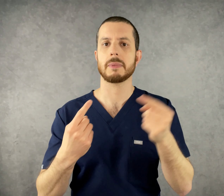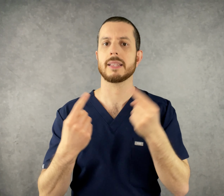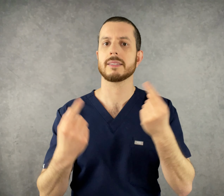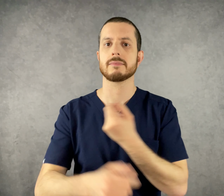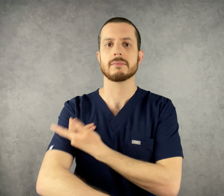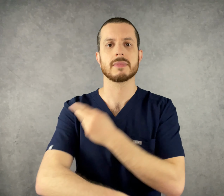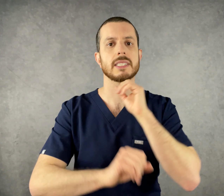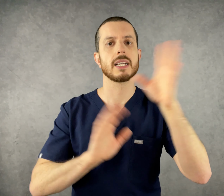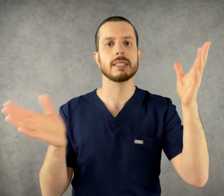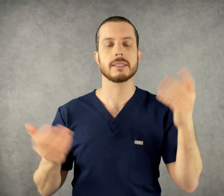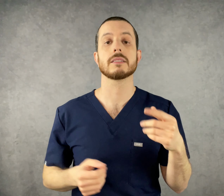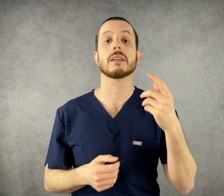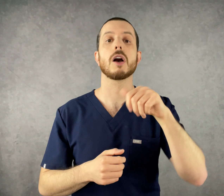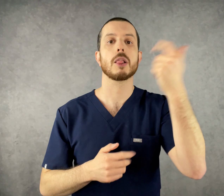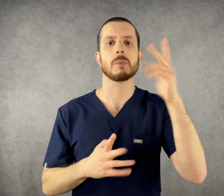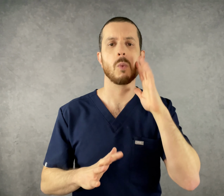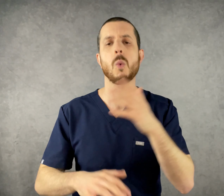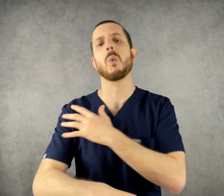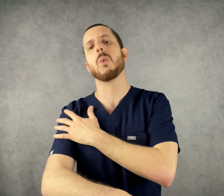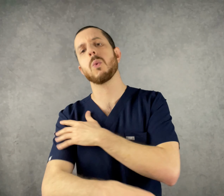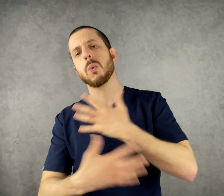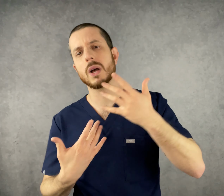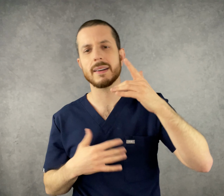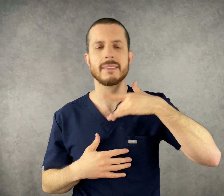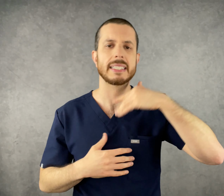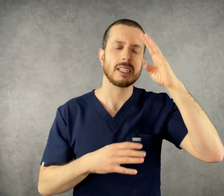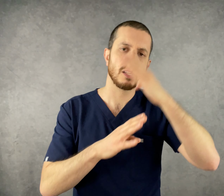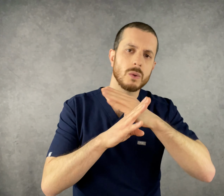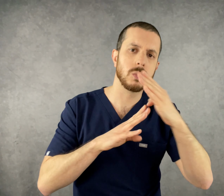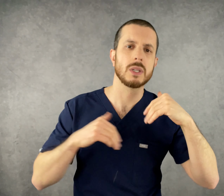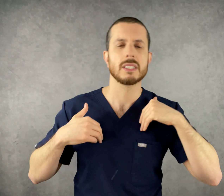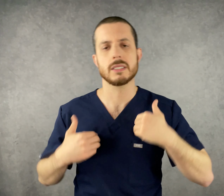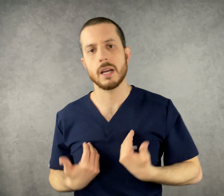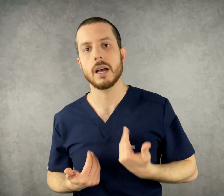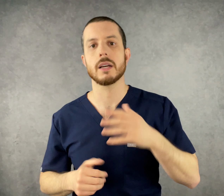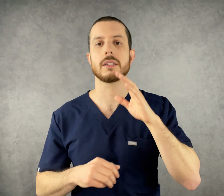They feel fine. No pain at all. Others may feel very sore, feverish, and tired.